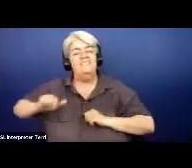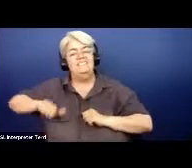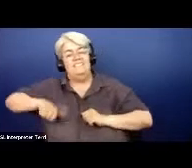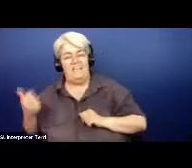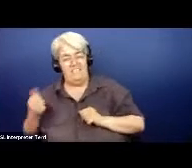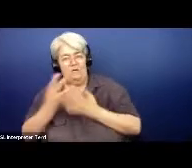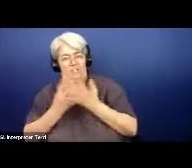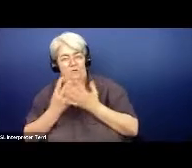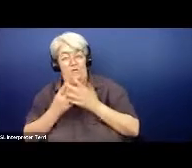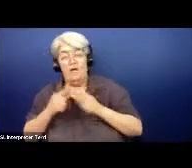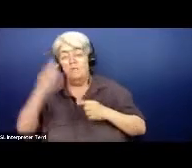a brain injury and we don't know how